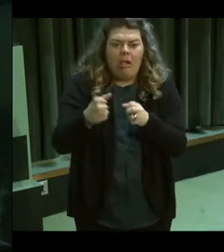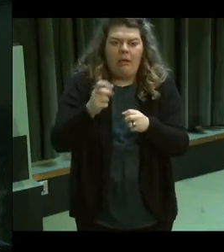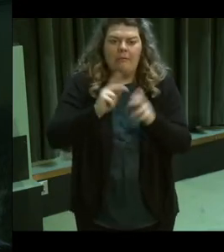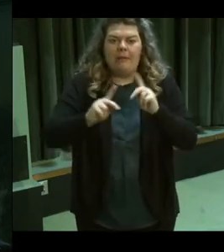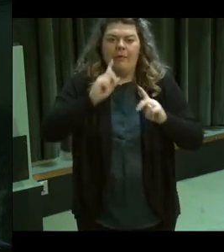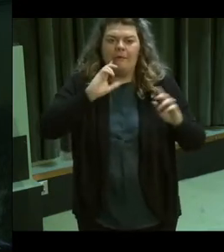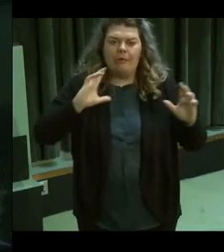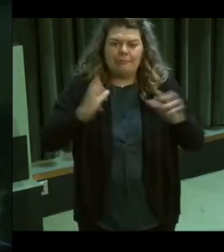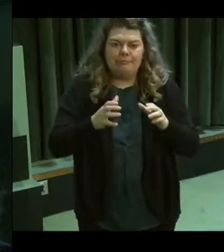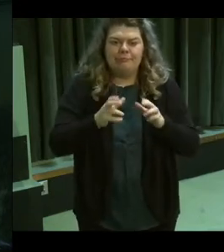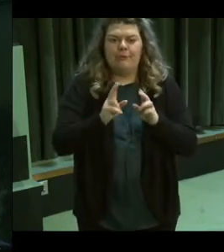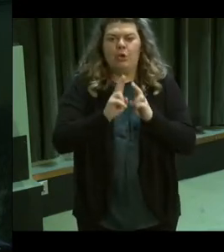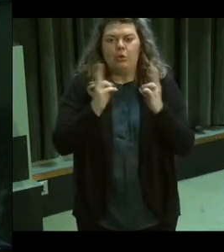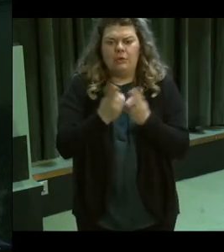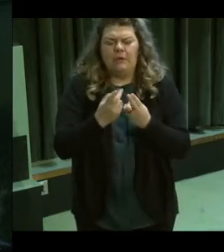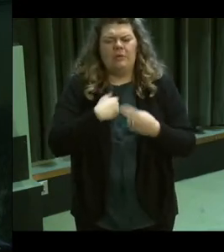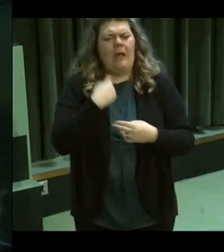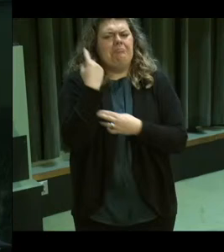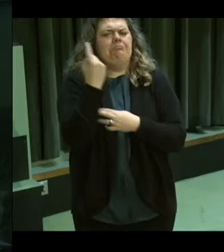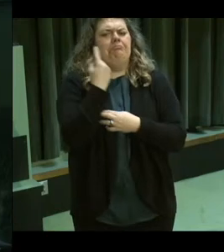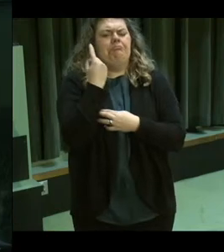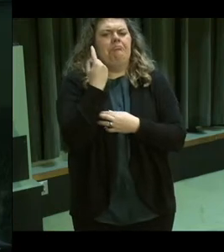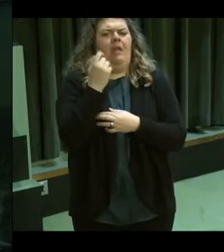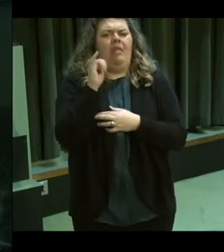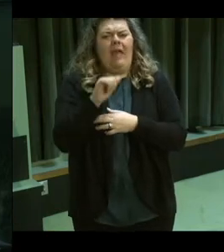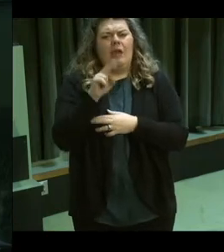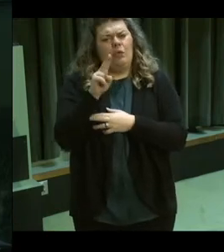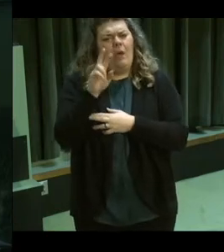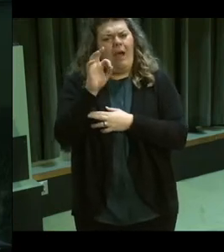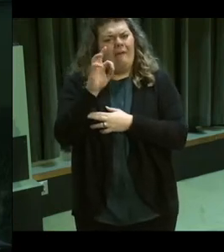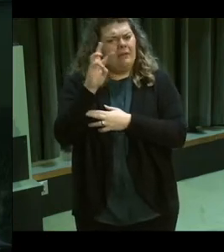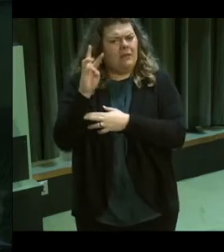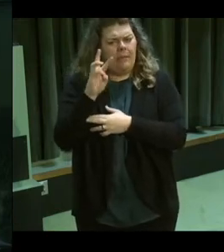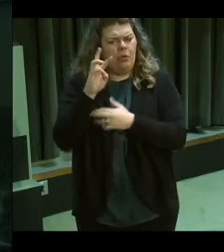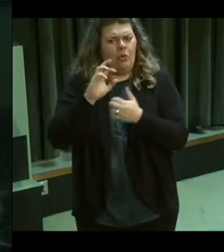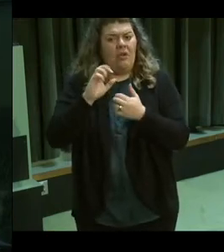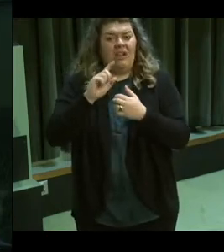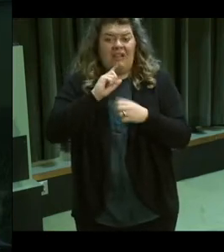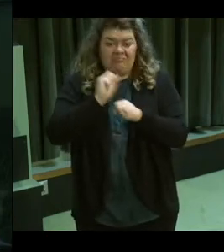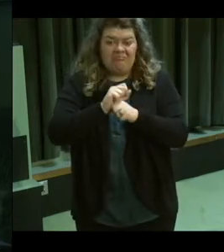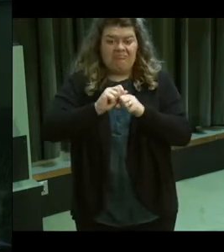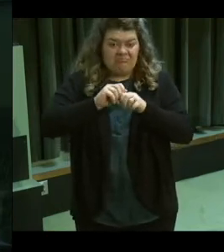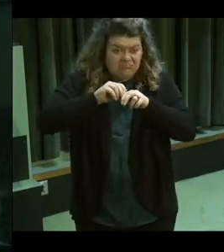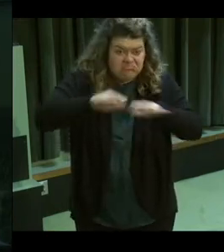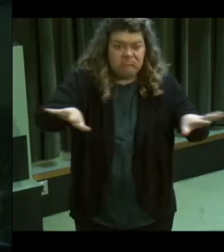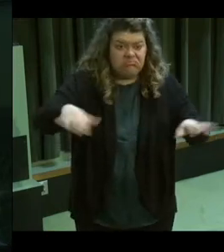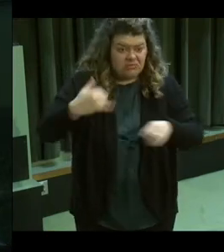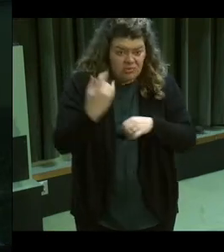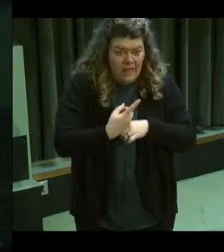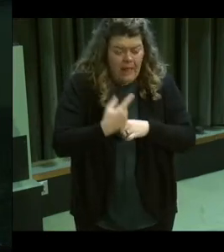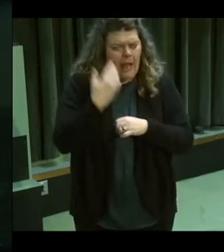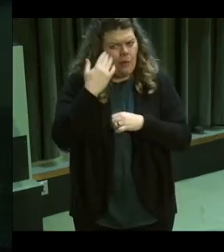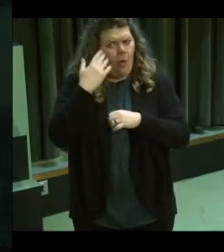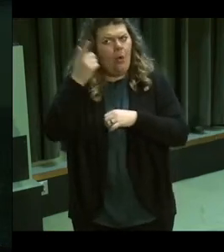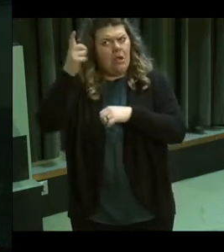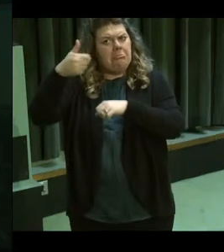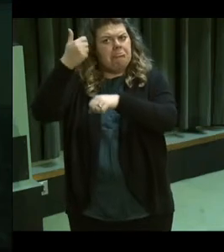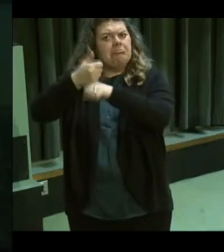so I was just wondering how widespread is the UFW today? I